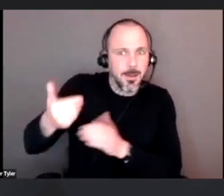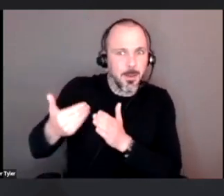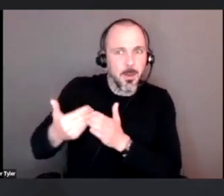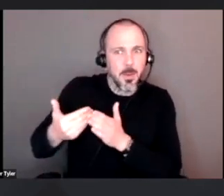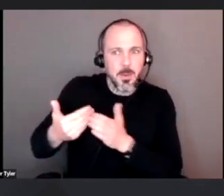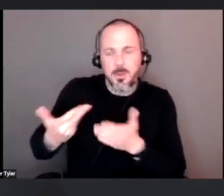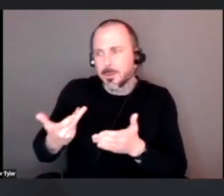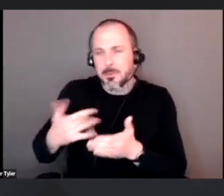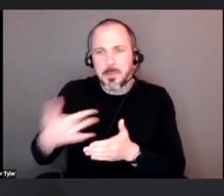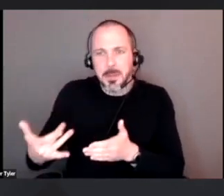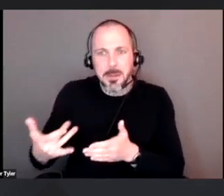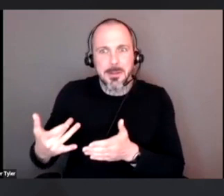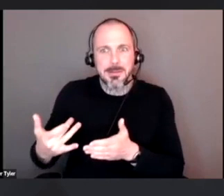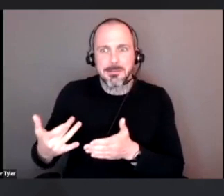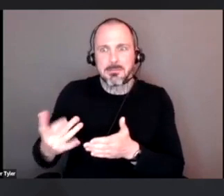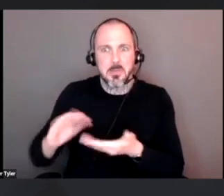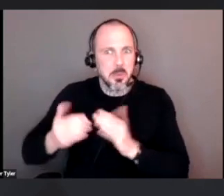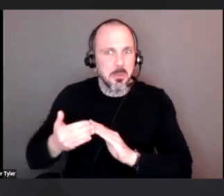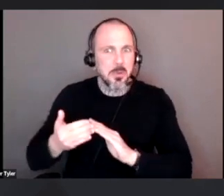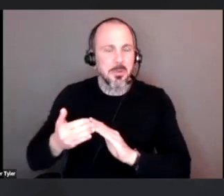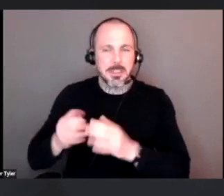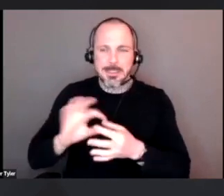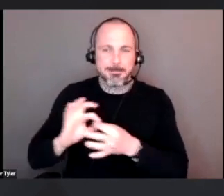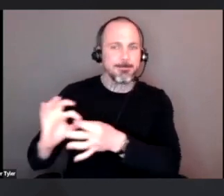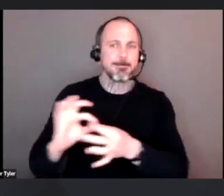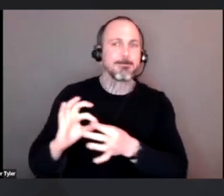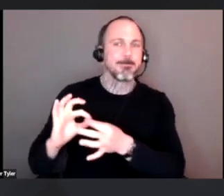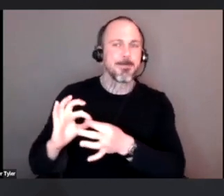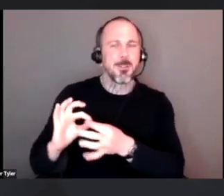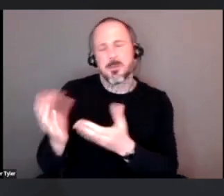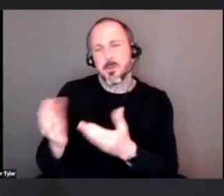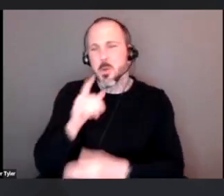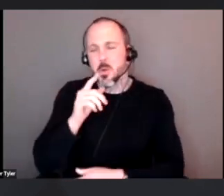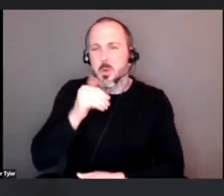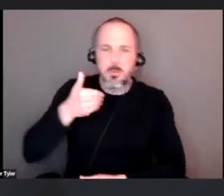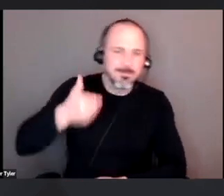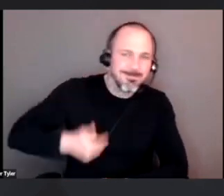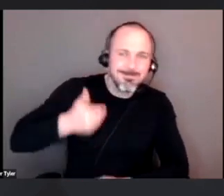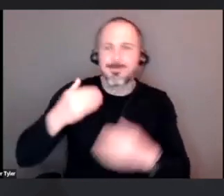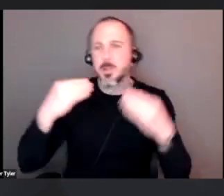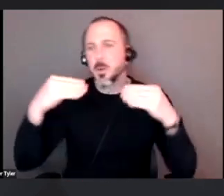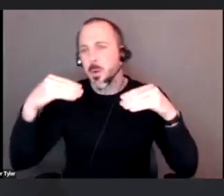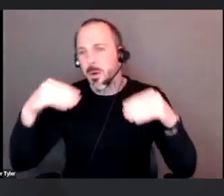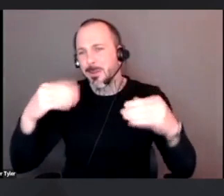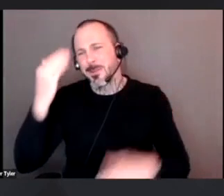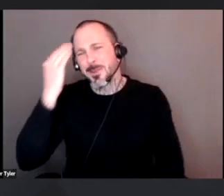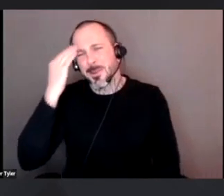and well it seems like once you have that going for you, it's almost like you don't have to advertise for it,